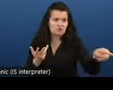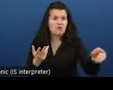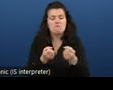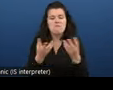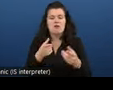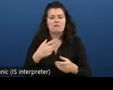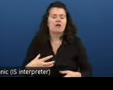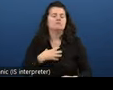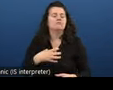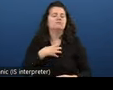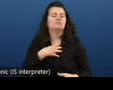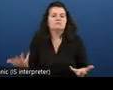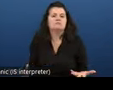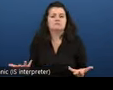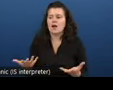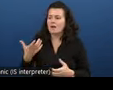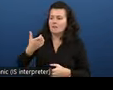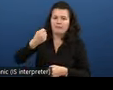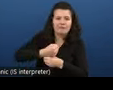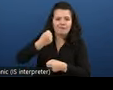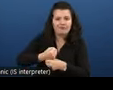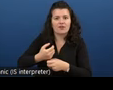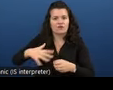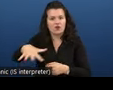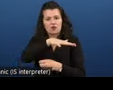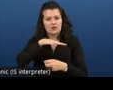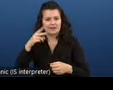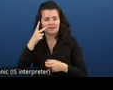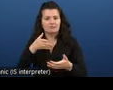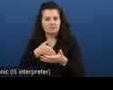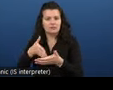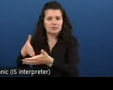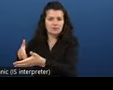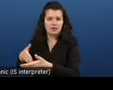to replicate it or what I go through and that is completely unsustainable at the weekend